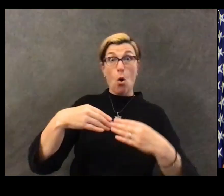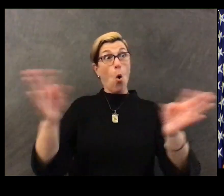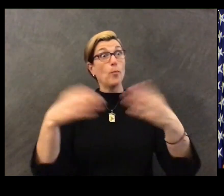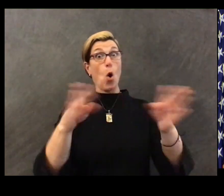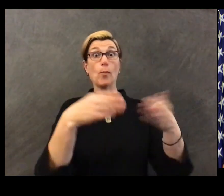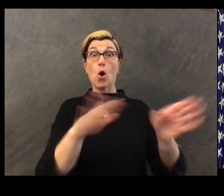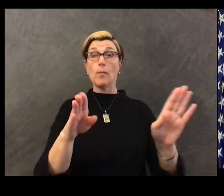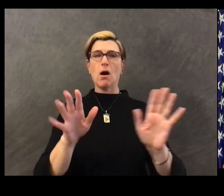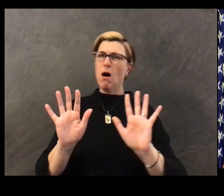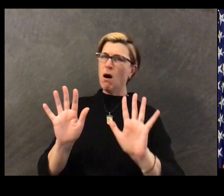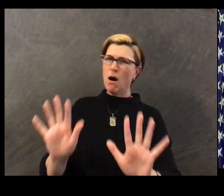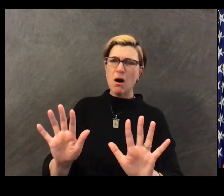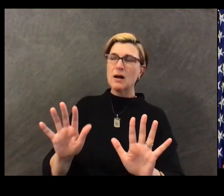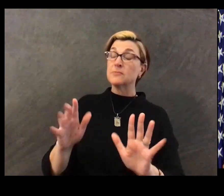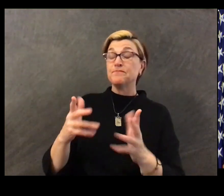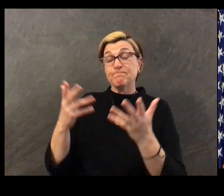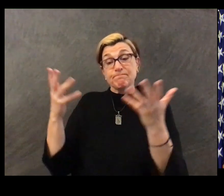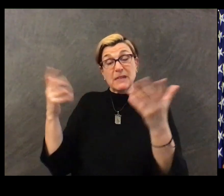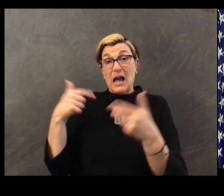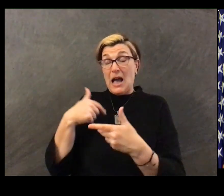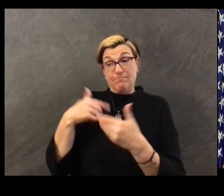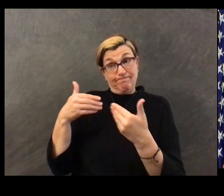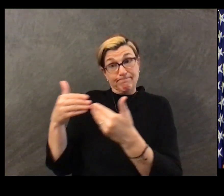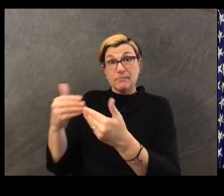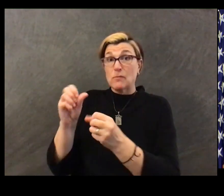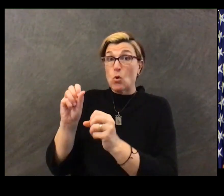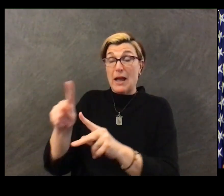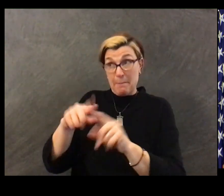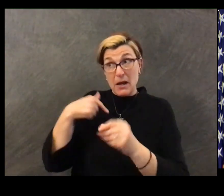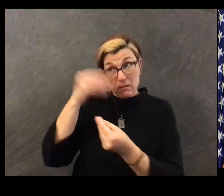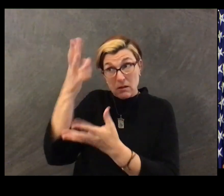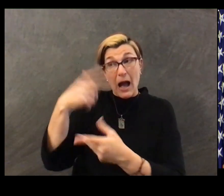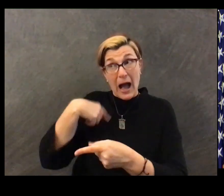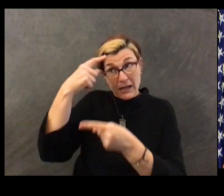thinks is right but I disagree with him on what he's doing